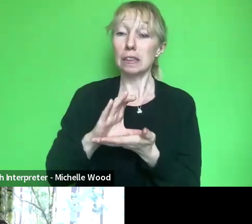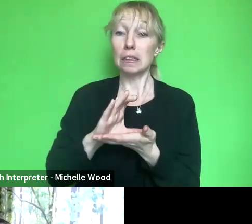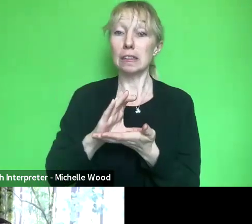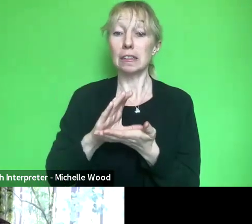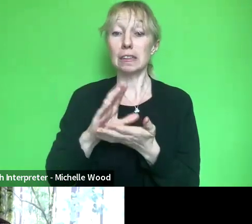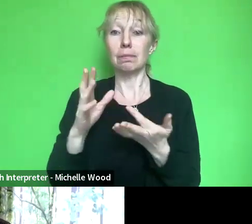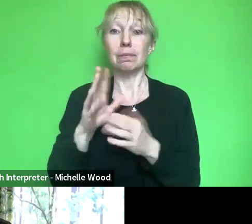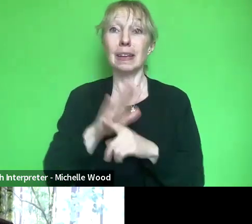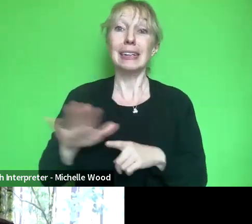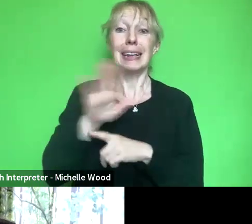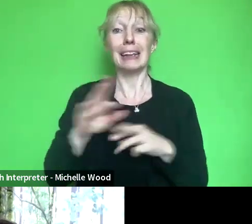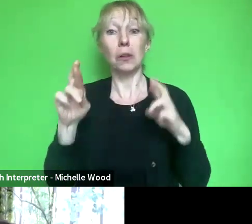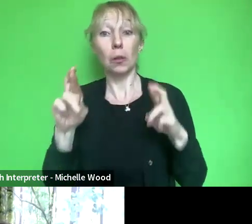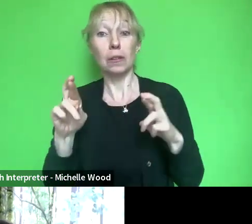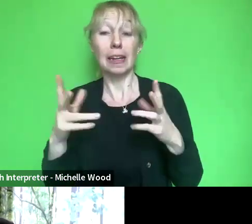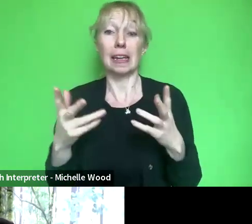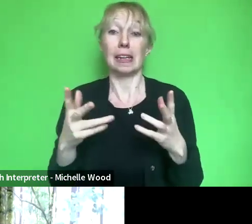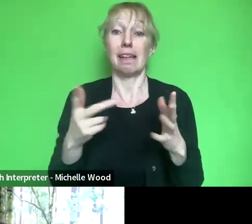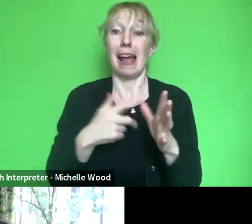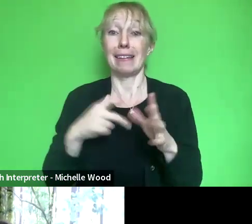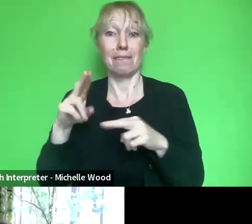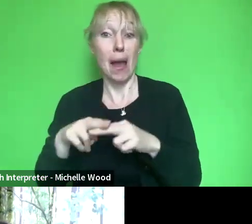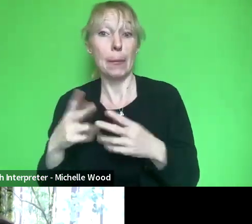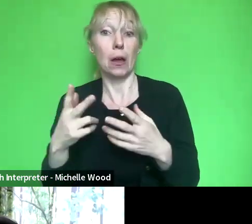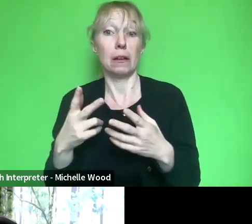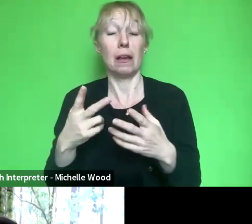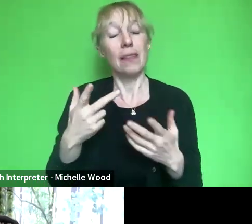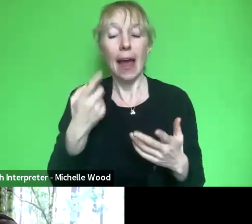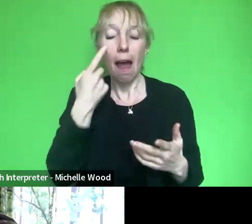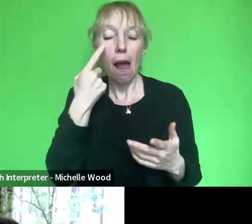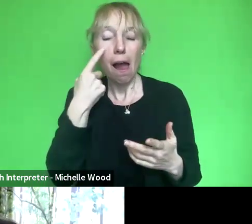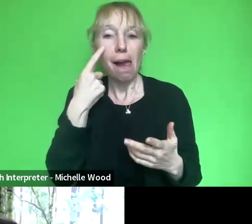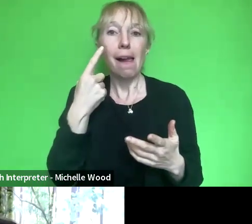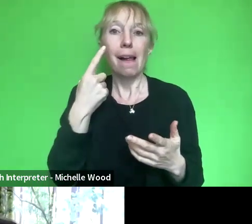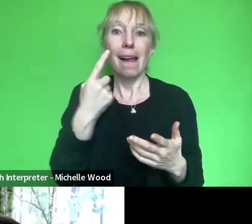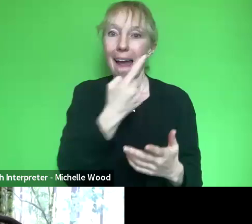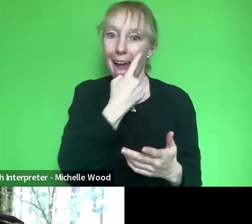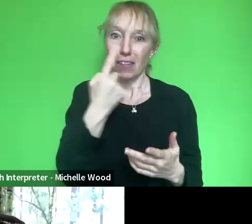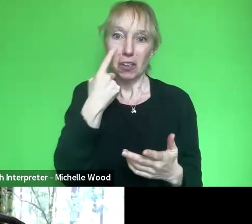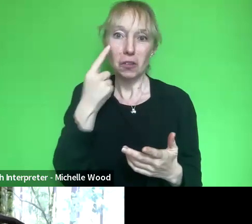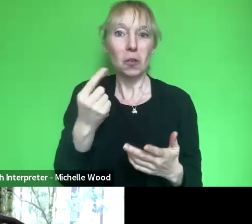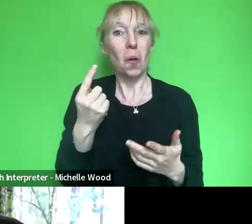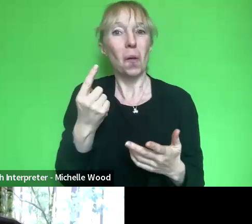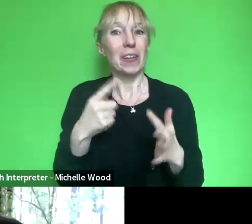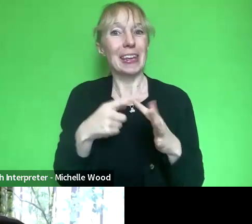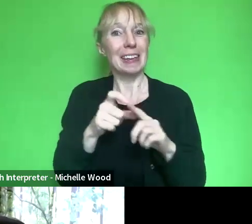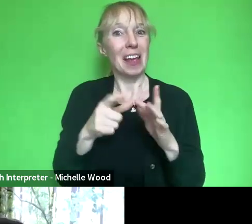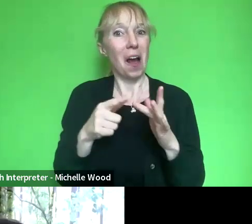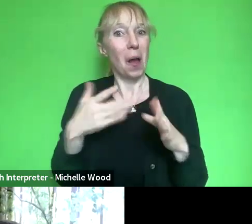when they're funding charities, are now looking for evidence of EDI work, which is great for us. So, they are wanting to see EDI